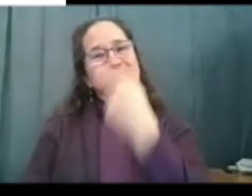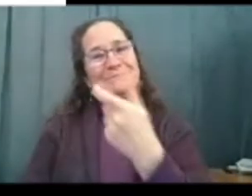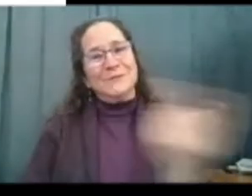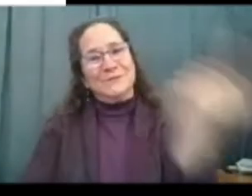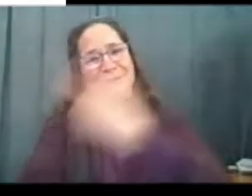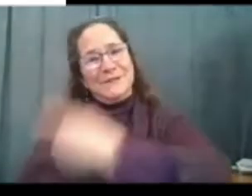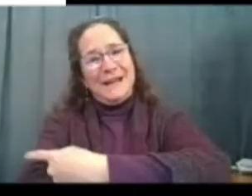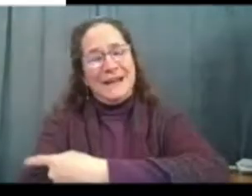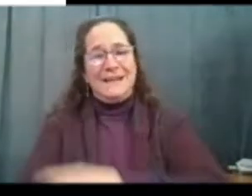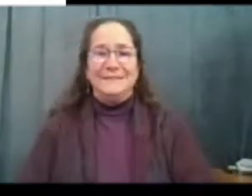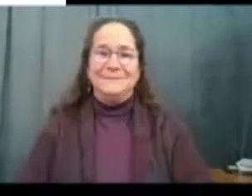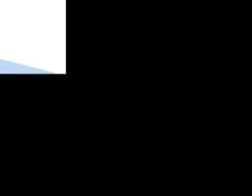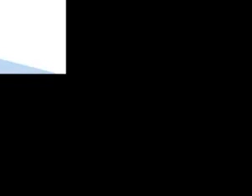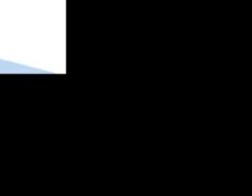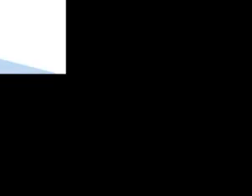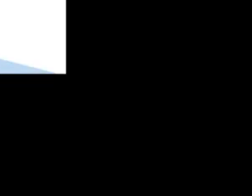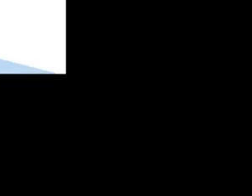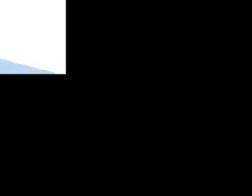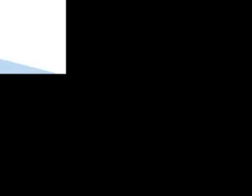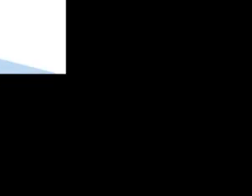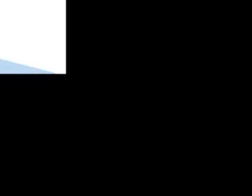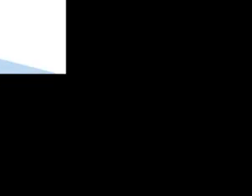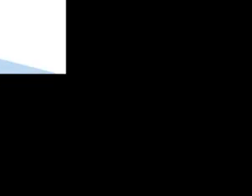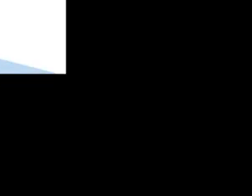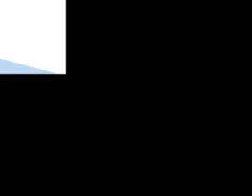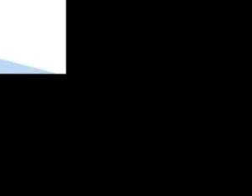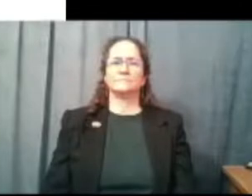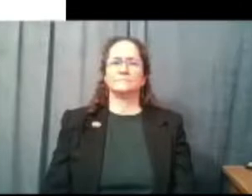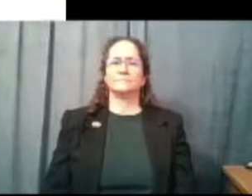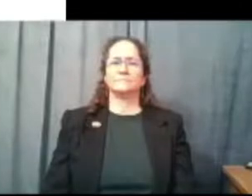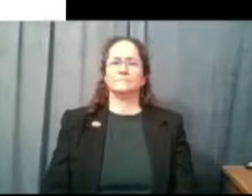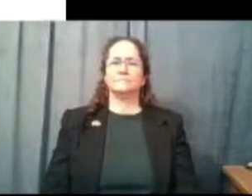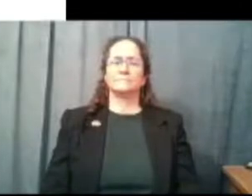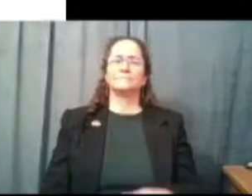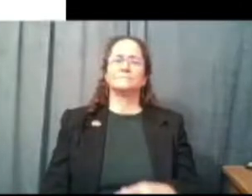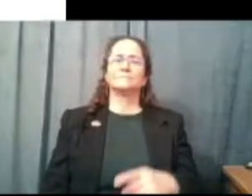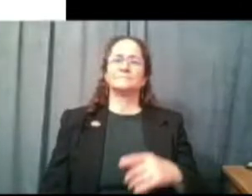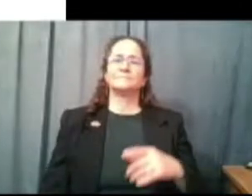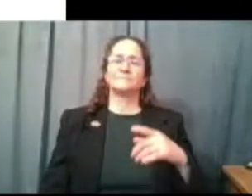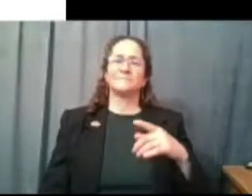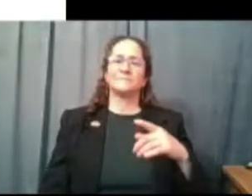Welcome to our Inspire head Virtual Learning series by OCALI.